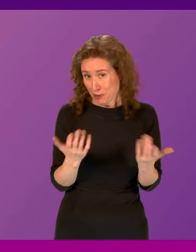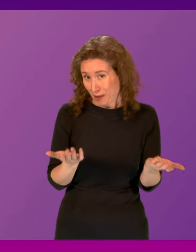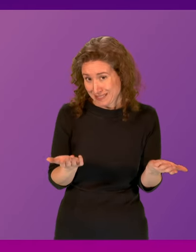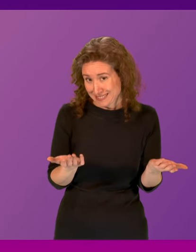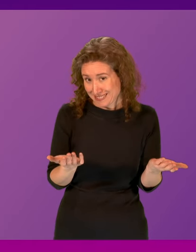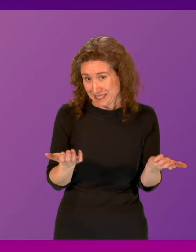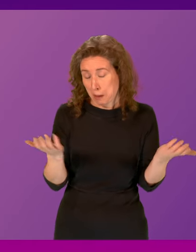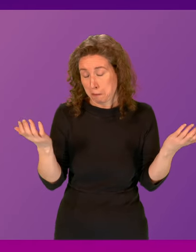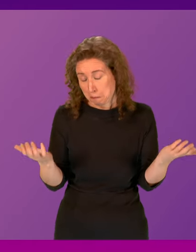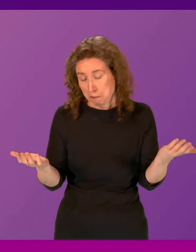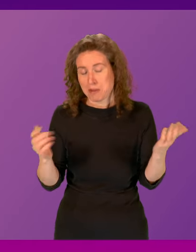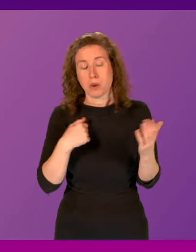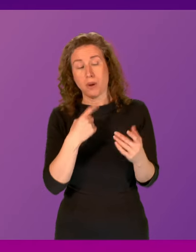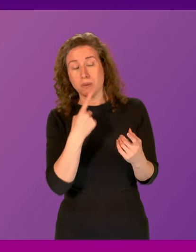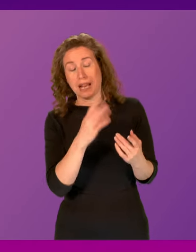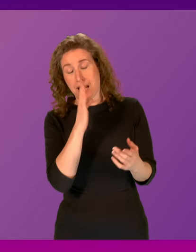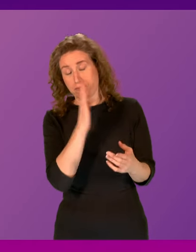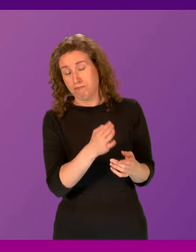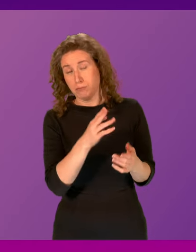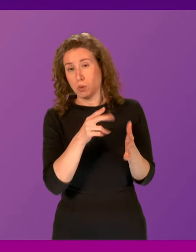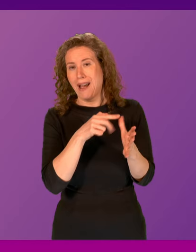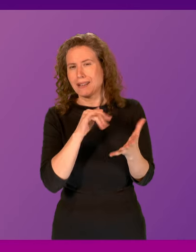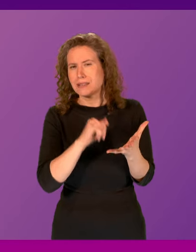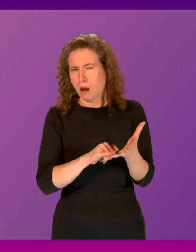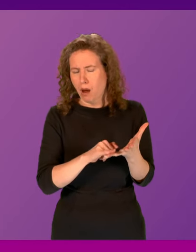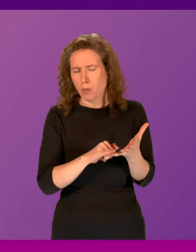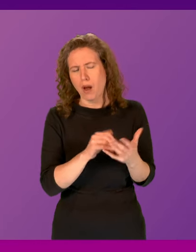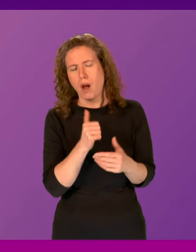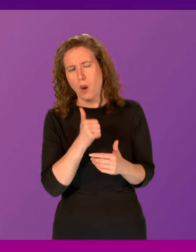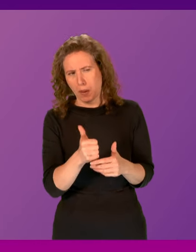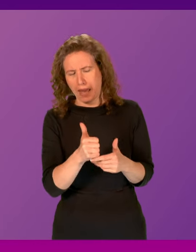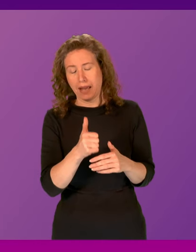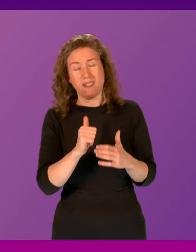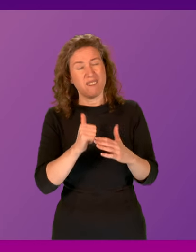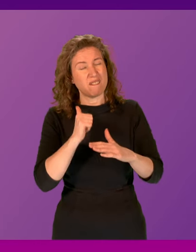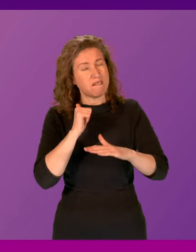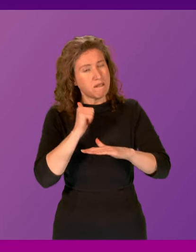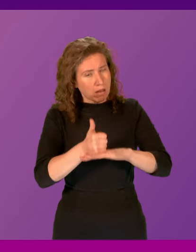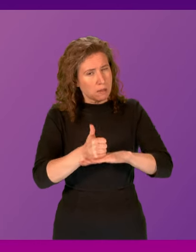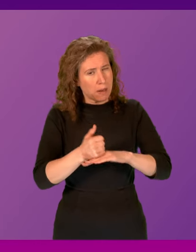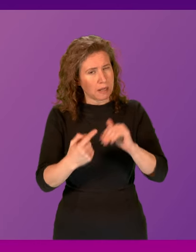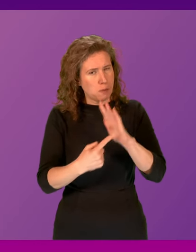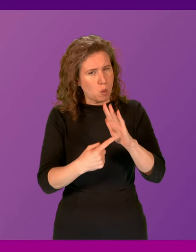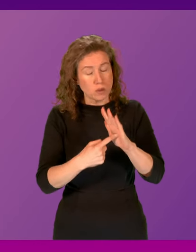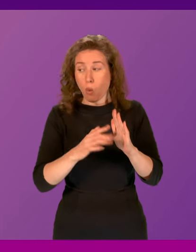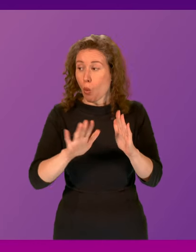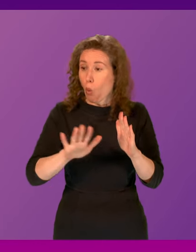I say to Anas Sarwar that it is fundamentally important, in all the areas of public service,